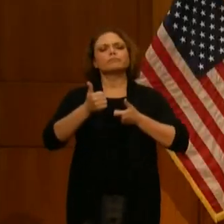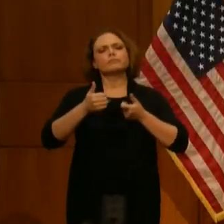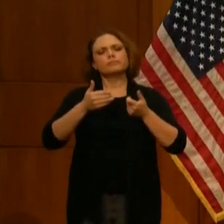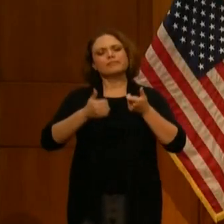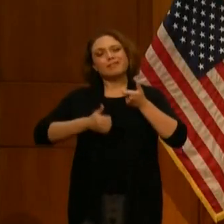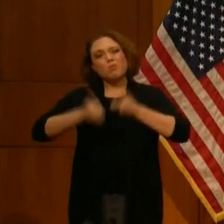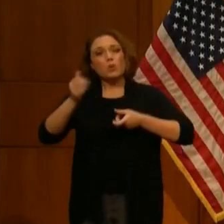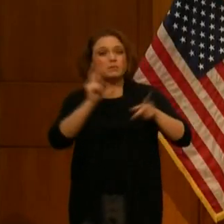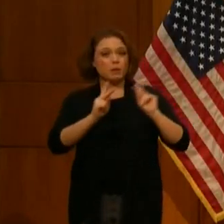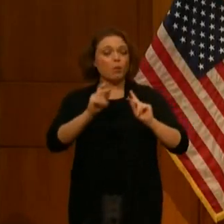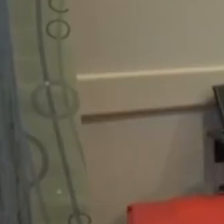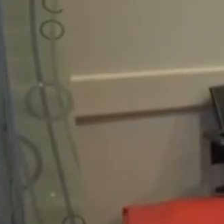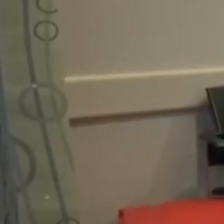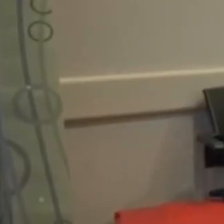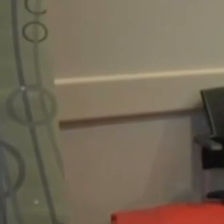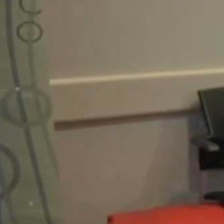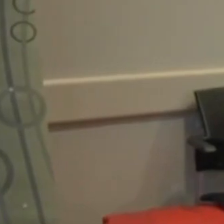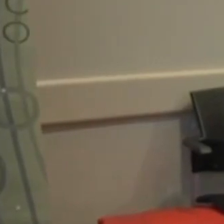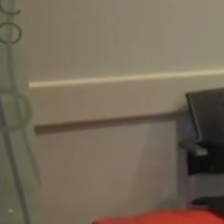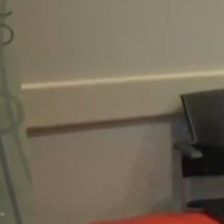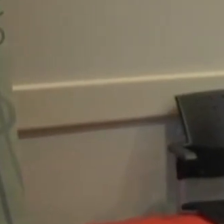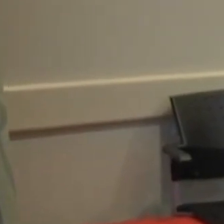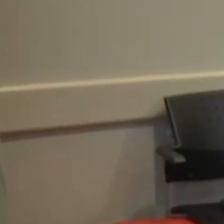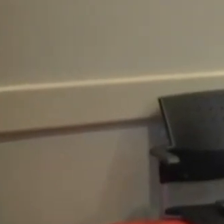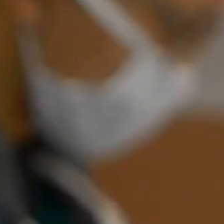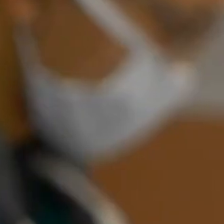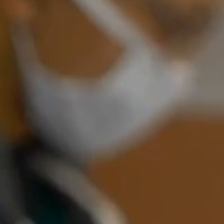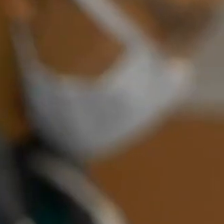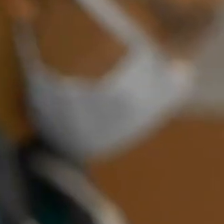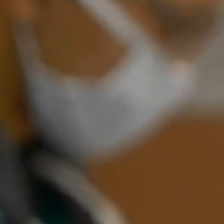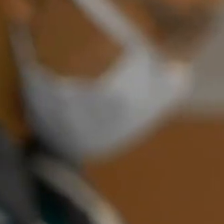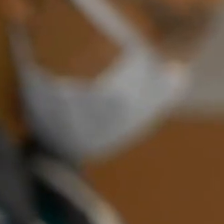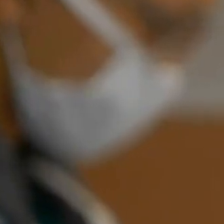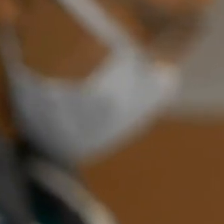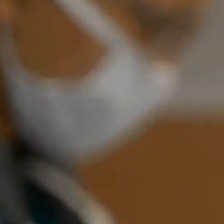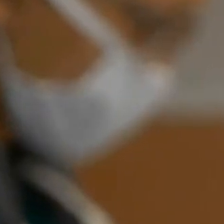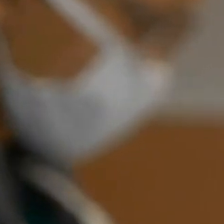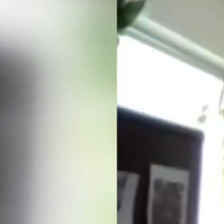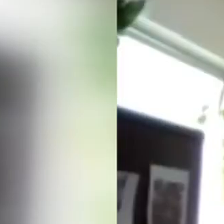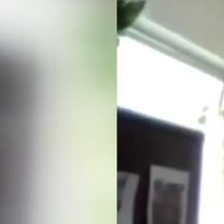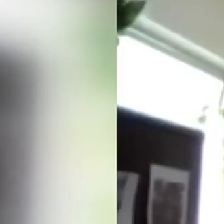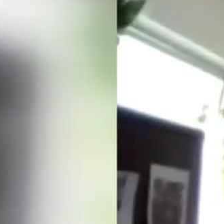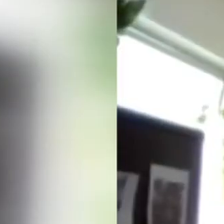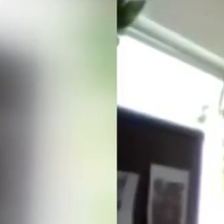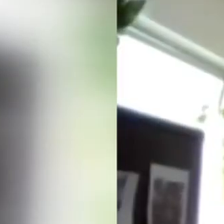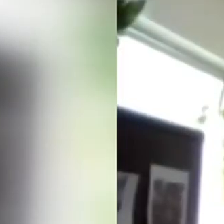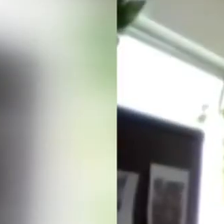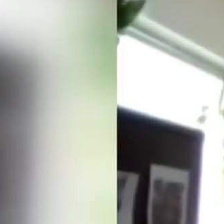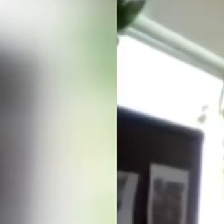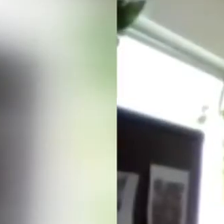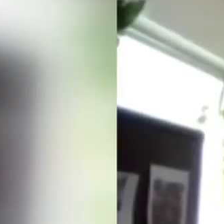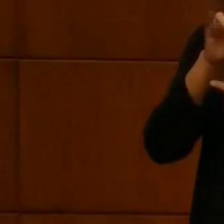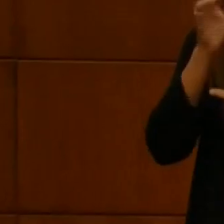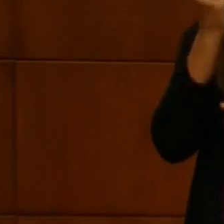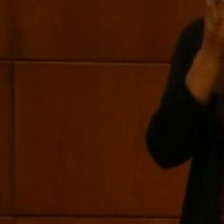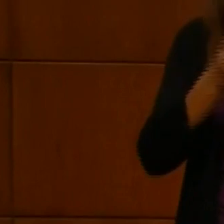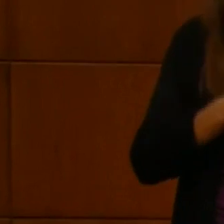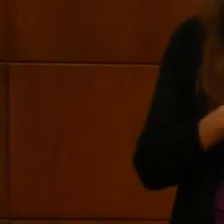COVERT CHAOS. AS THOSE REALLY ARE AT CAPACITY AT A 100% AND THEN SOME NEARLY EVERYONE WHO IS GETTING COVE.